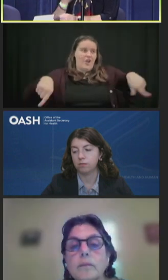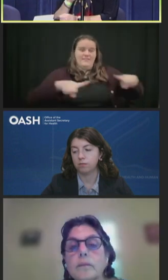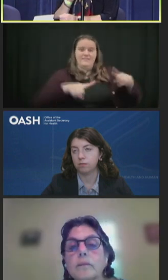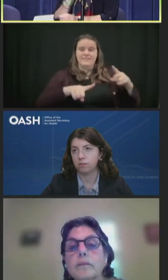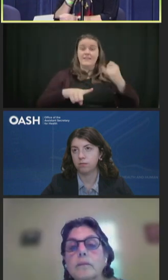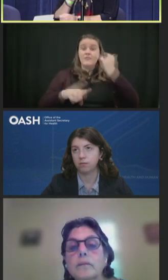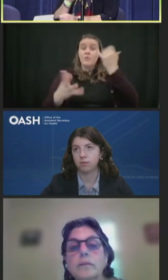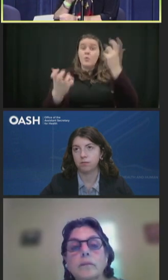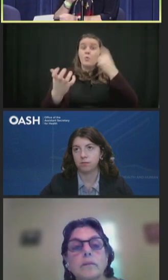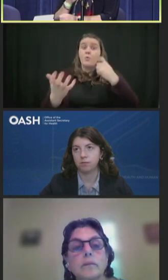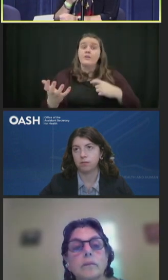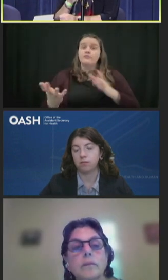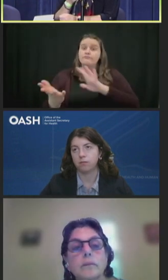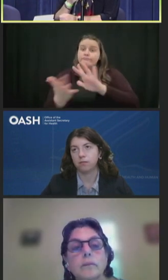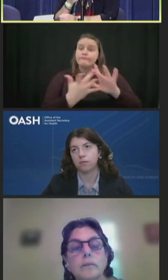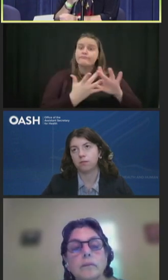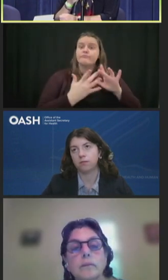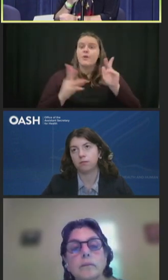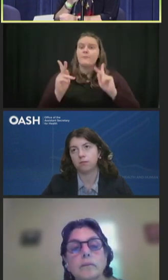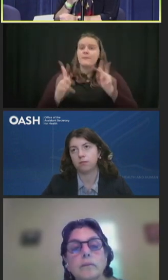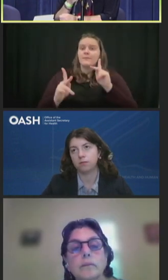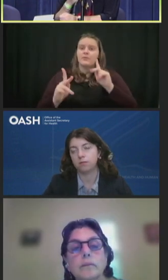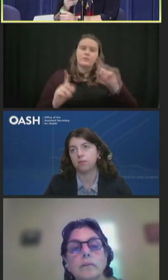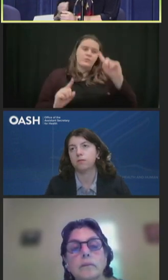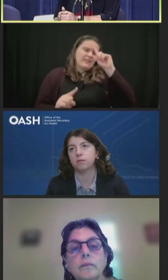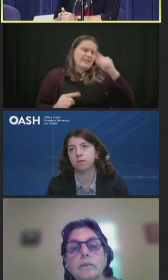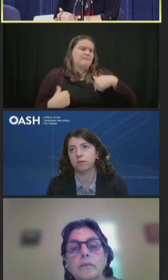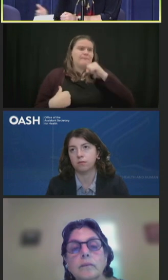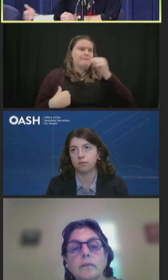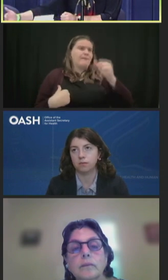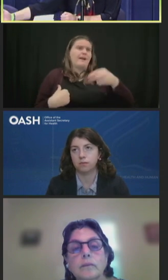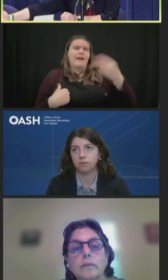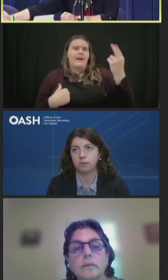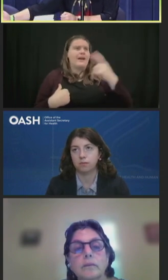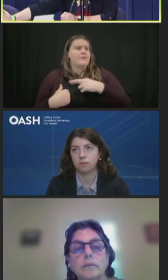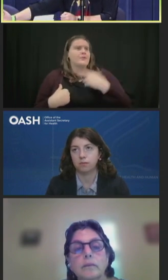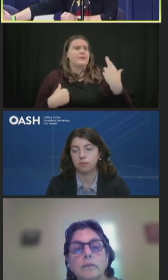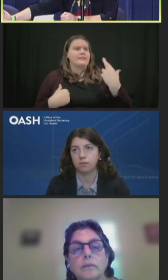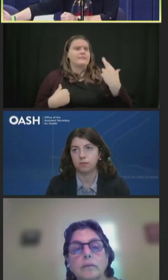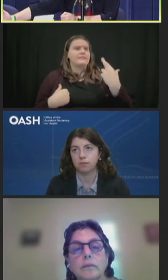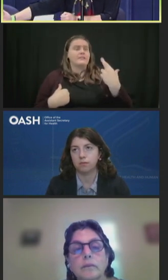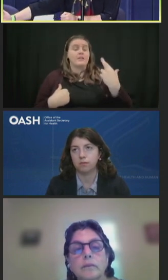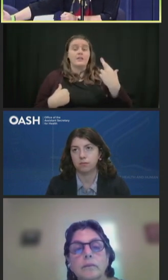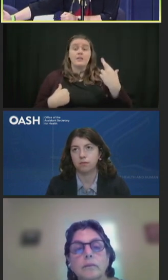perceive themselves personally at high risk for a lifetime of protection -- you never know when